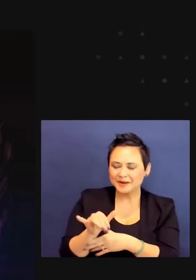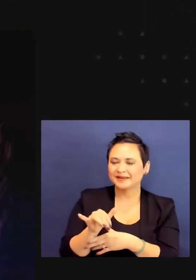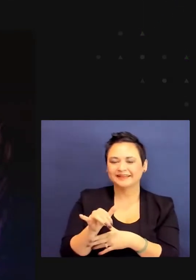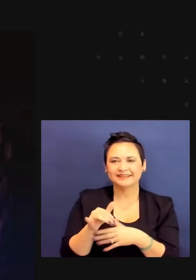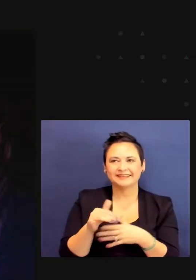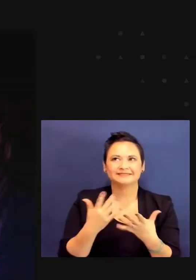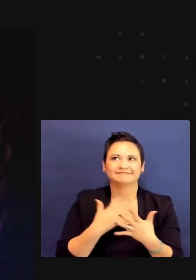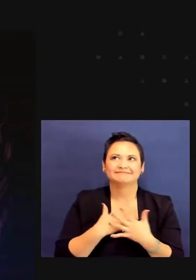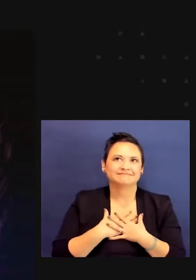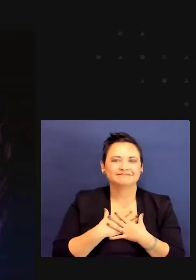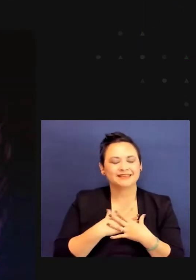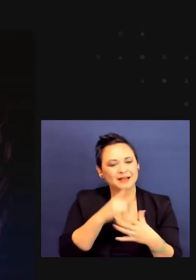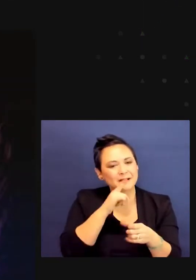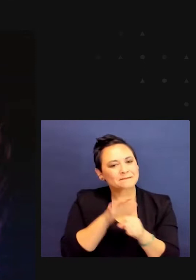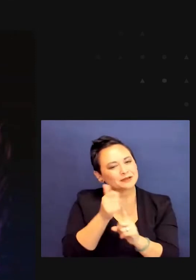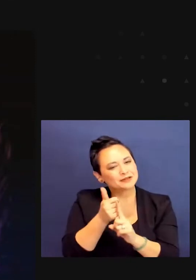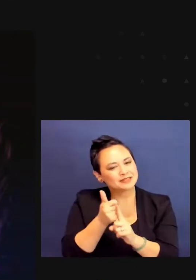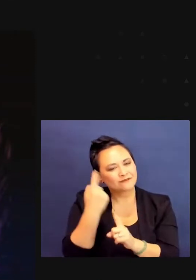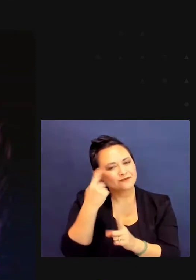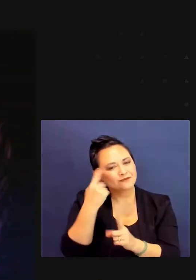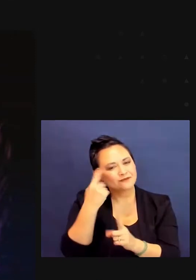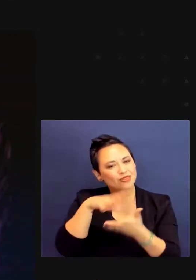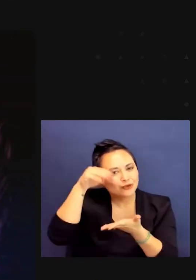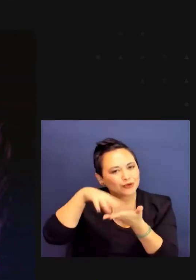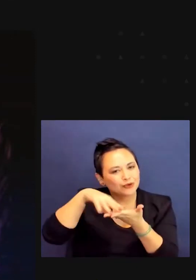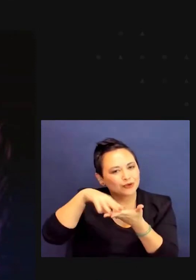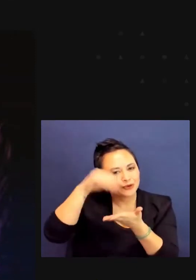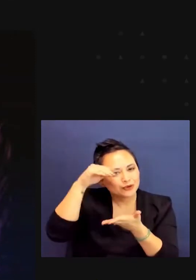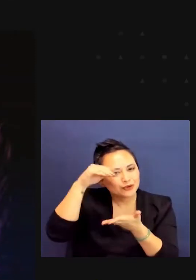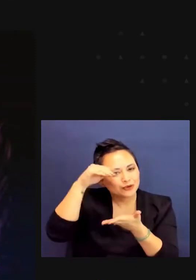I think that there is no human being walking the Earth